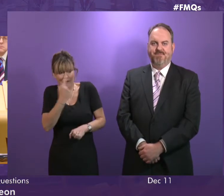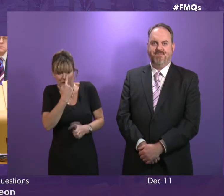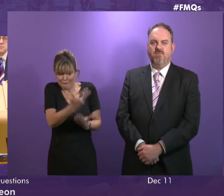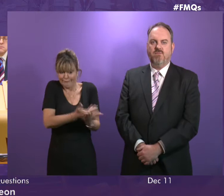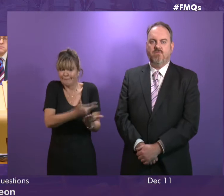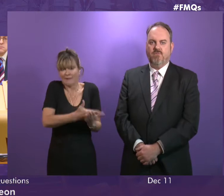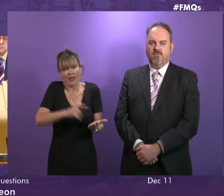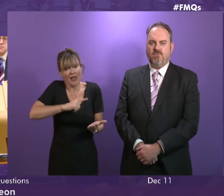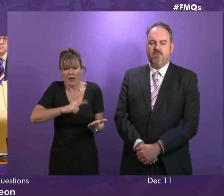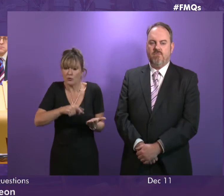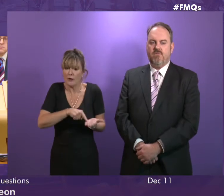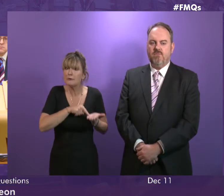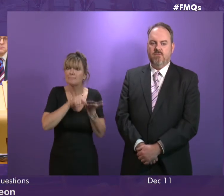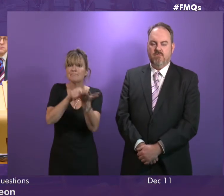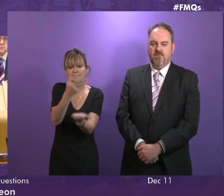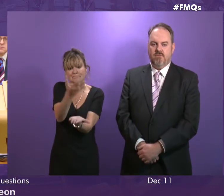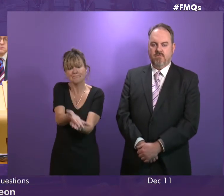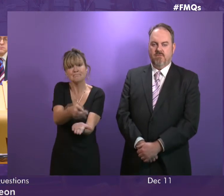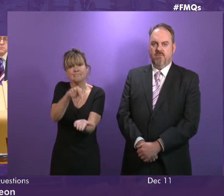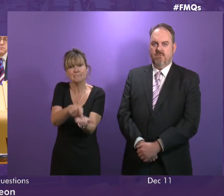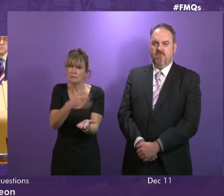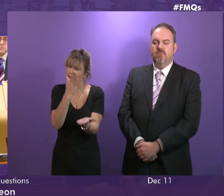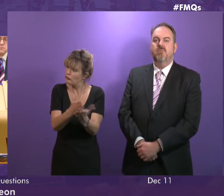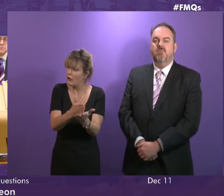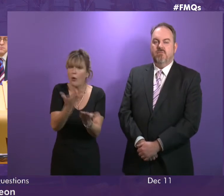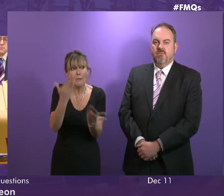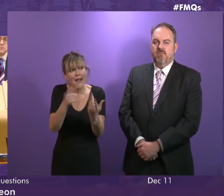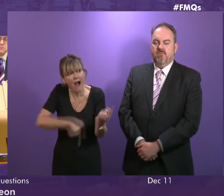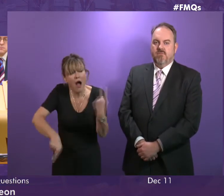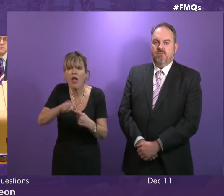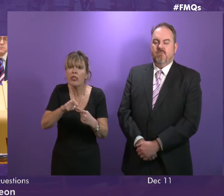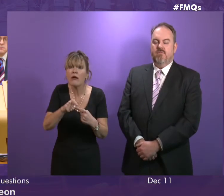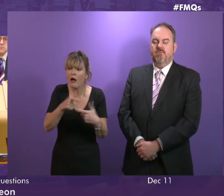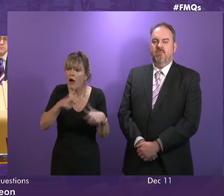the most ambitious climate change targets of any country in the world—not just the